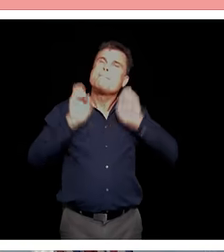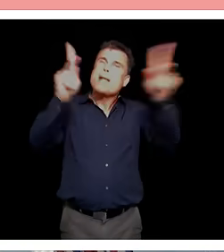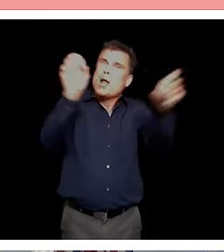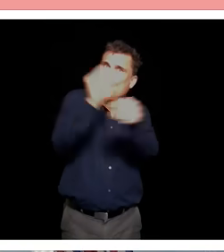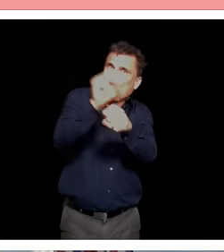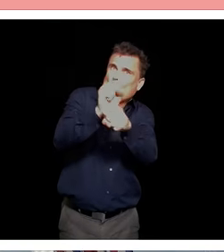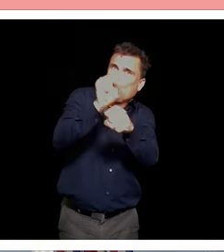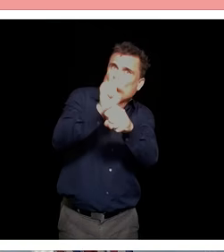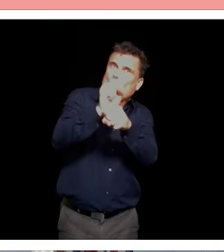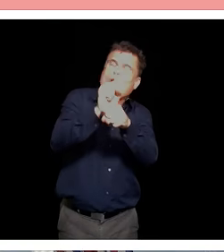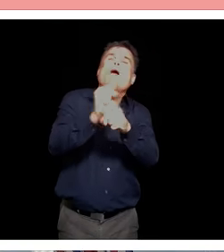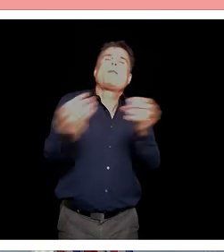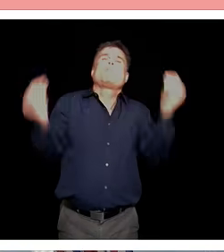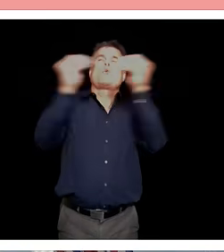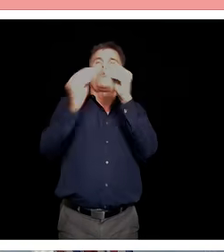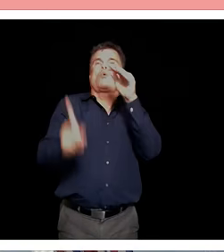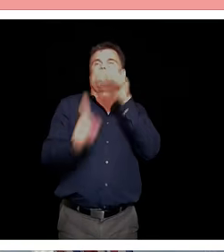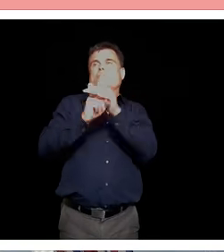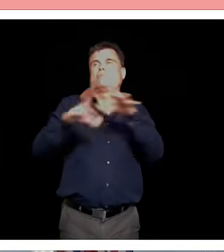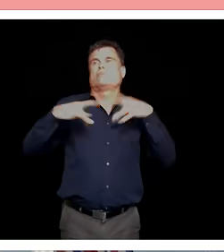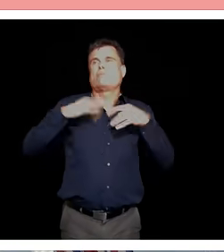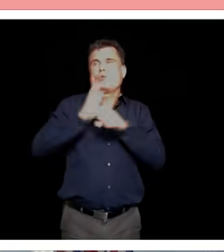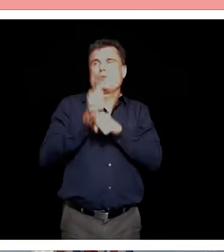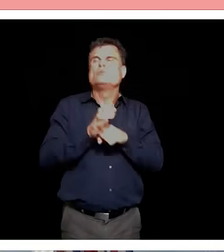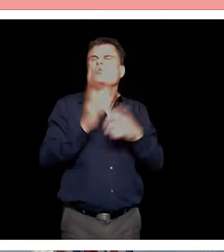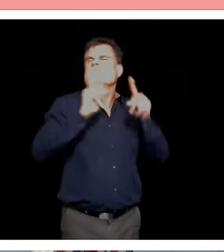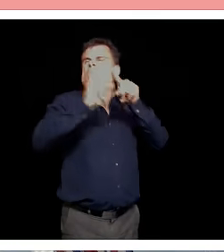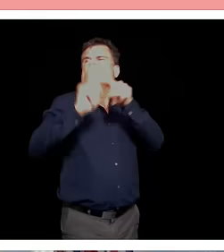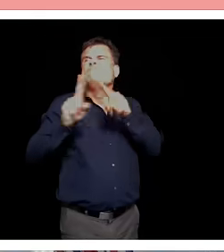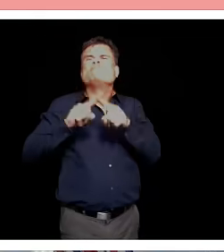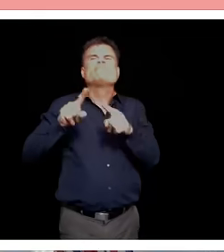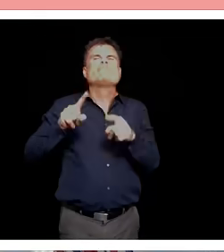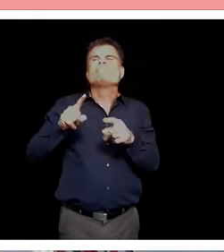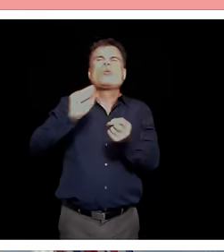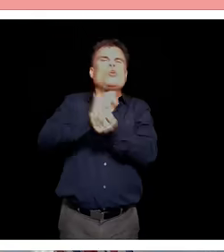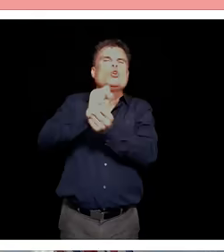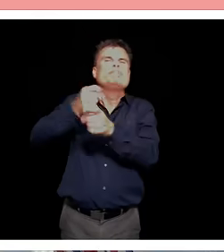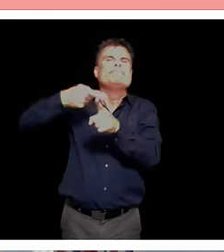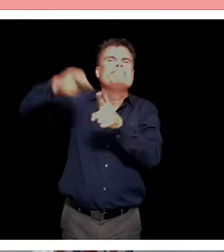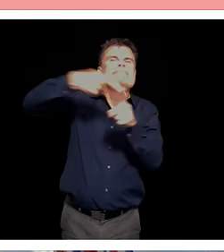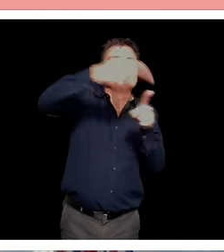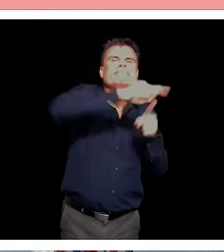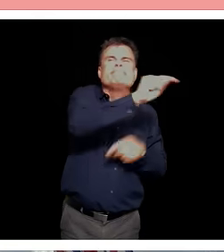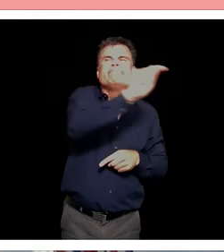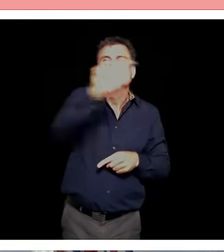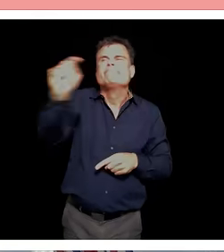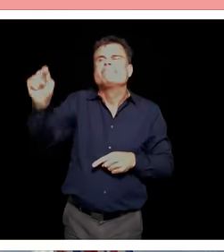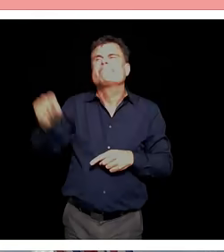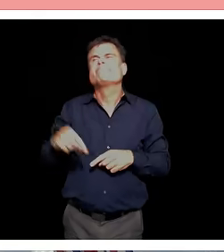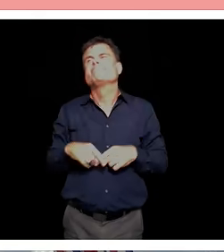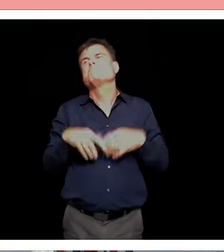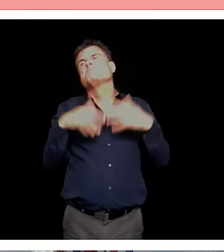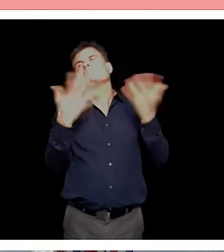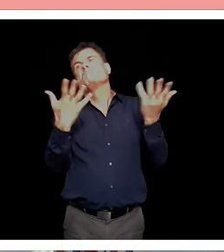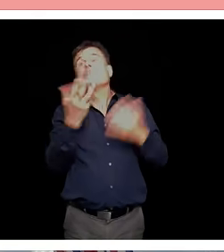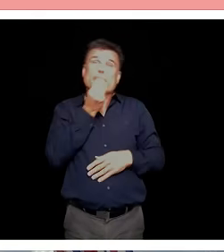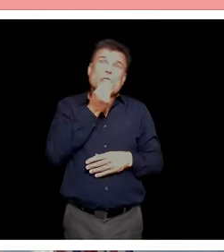In addition we have had a number of over 4200 removed from isolation. About 80% of our cases now have recovered